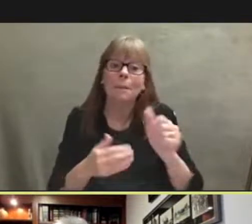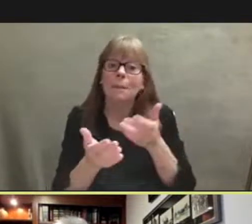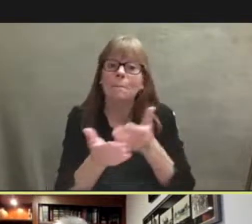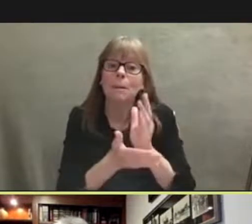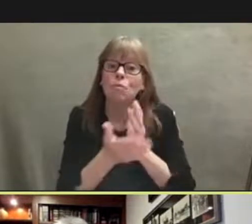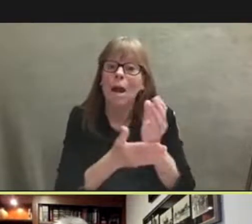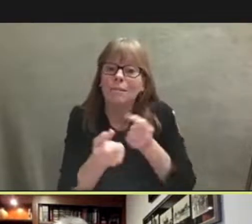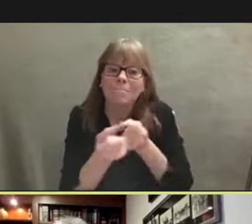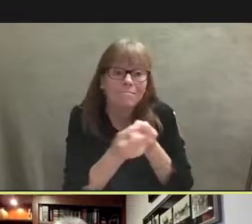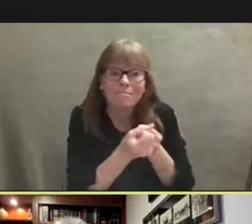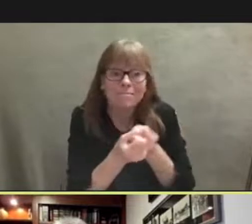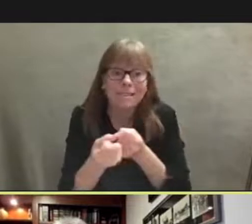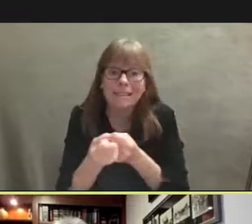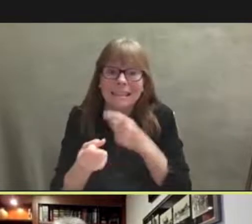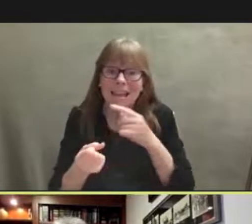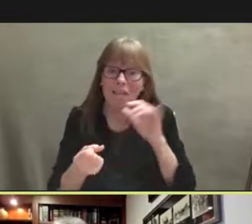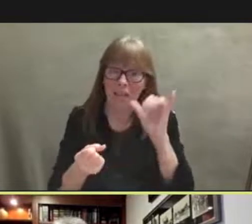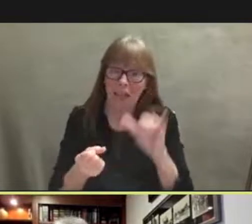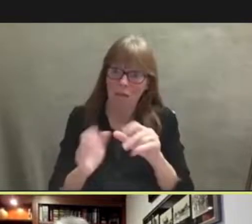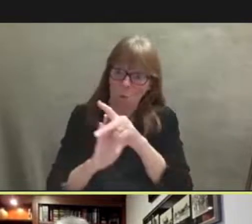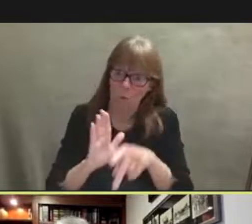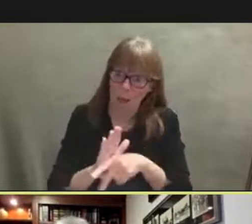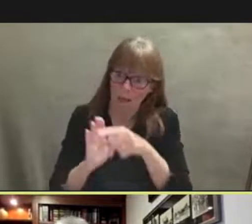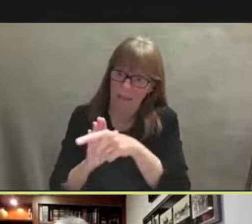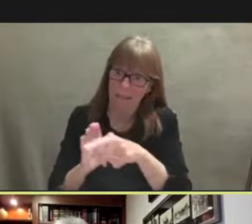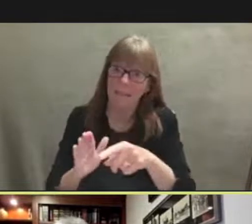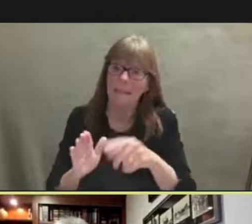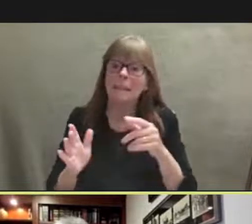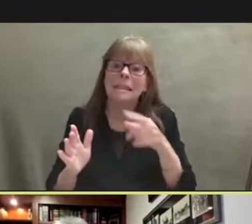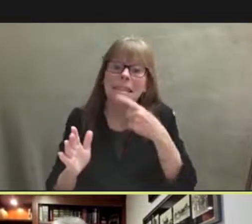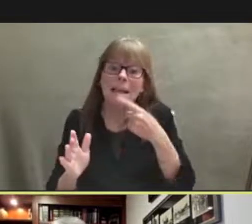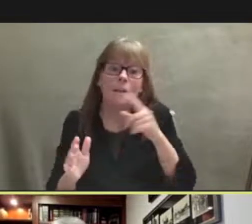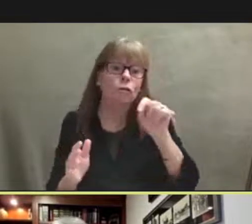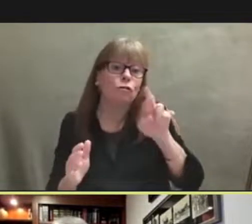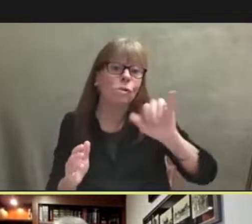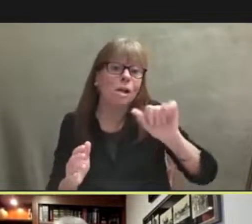were that policies that based triage decisions on quality-of-life judgements,